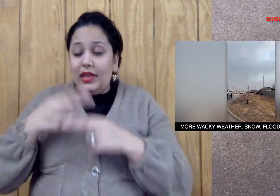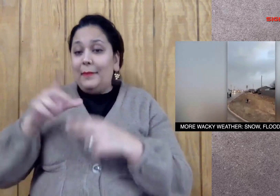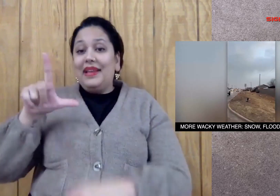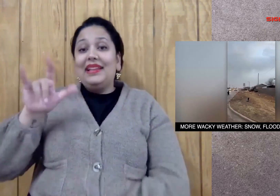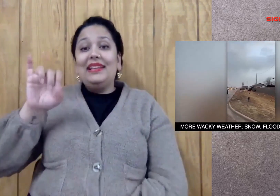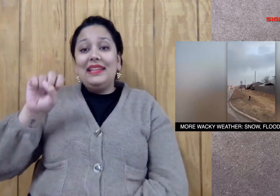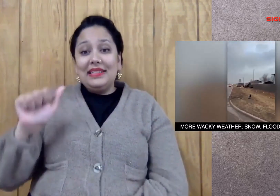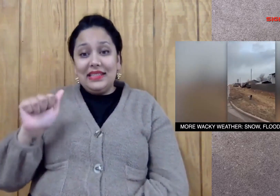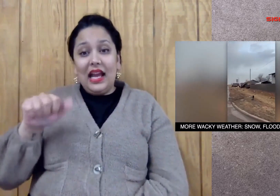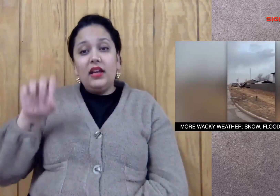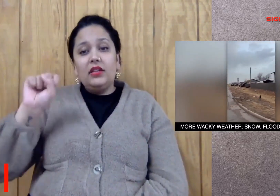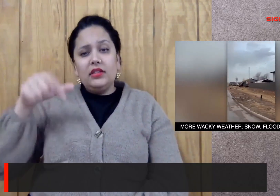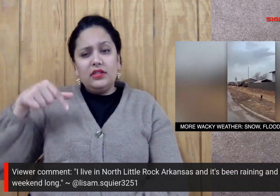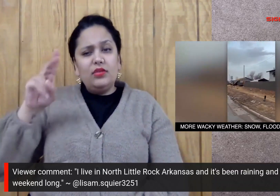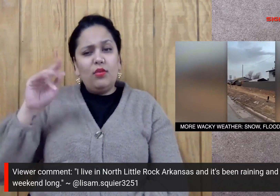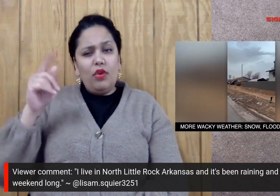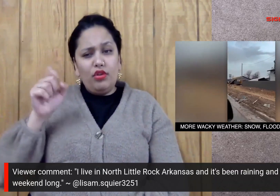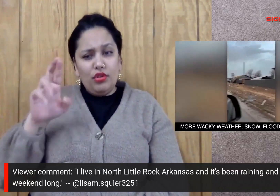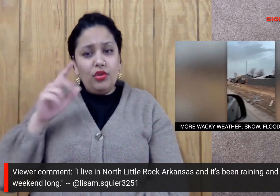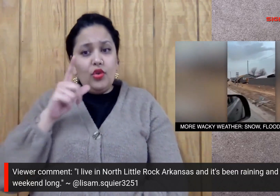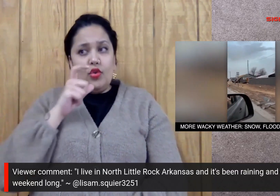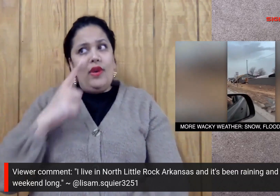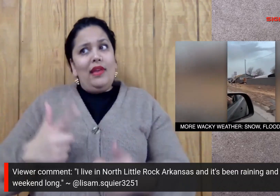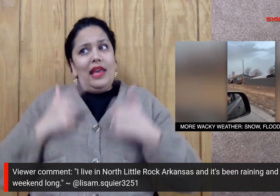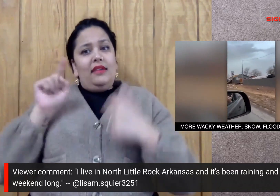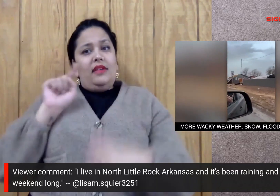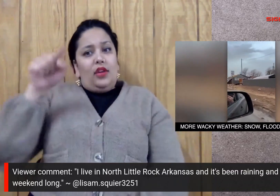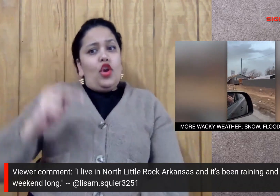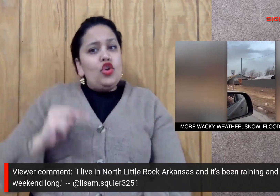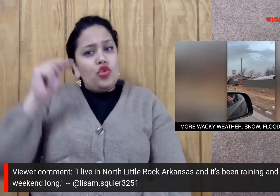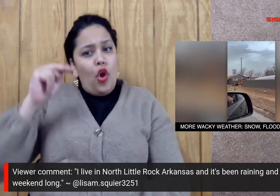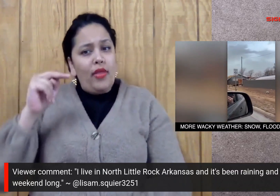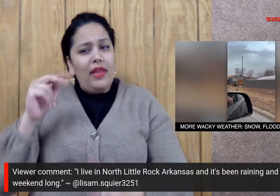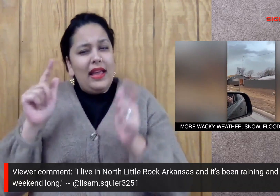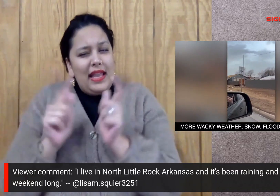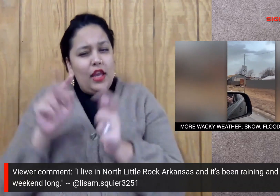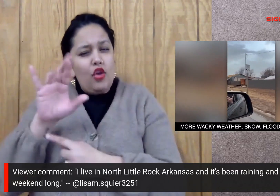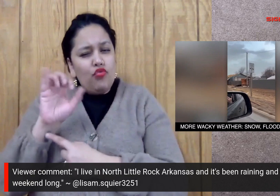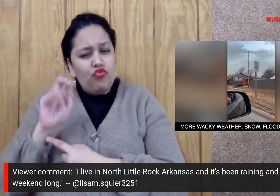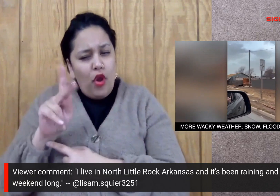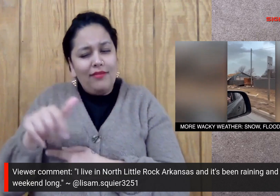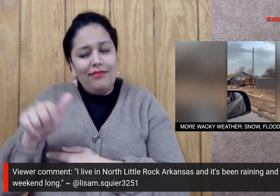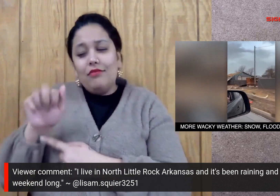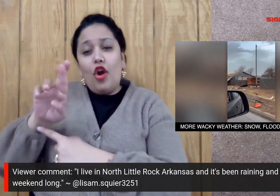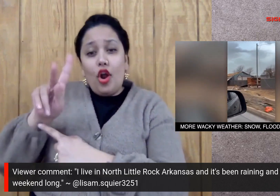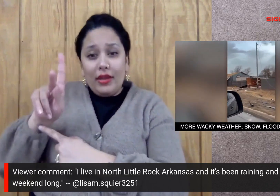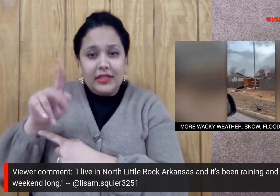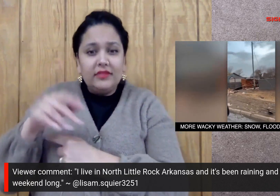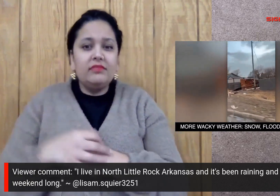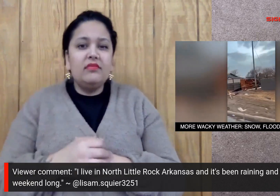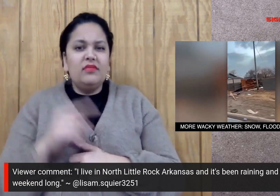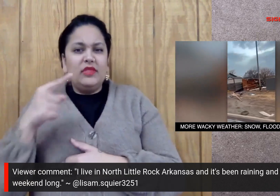one of our sign One news viewers Lisa Square Lives in North Little Rock Arkansas,